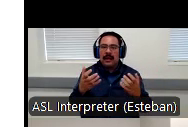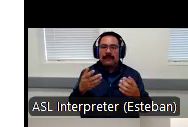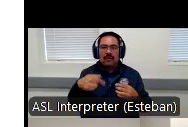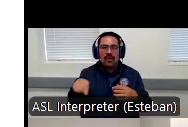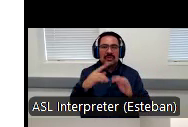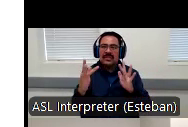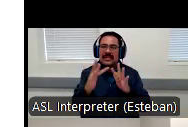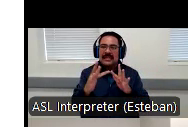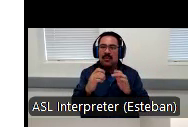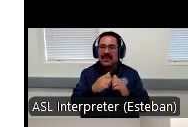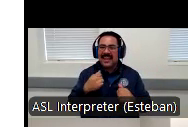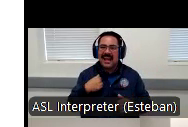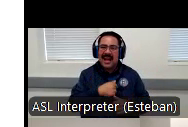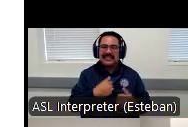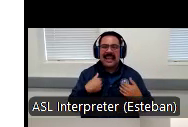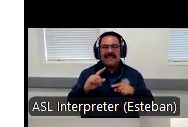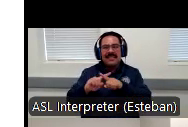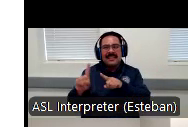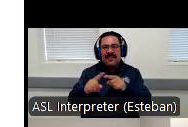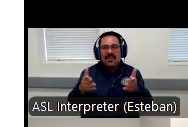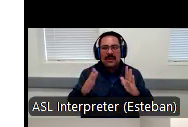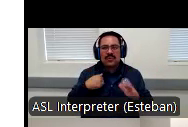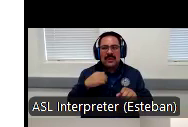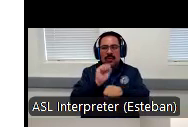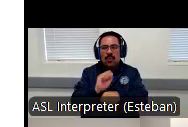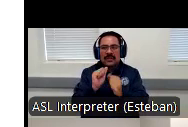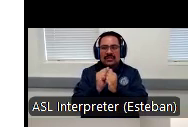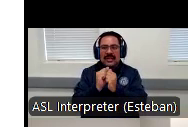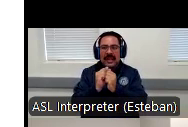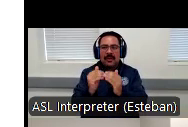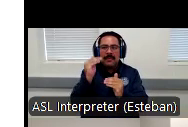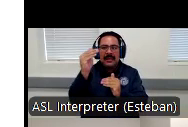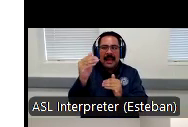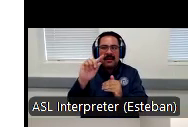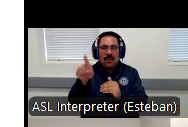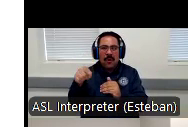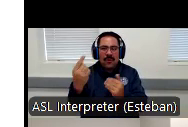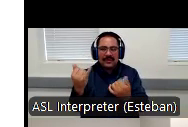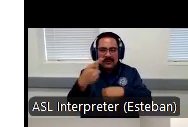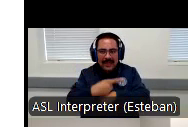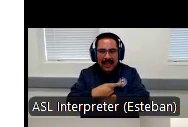touch with us. There are so many ways to work together beyond just today. First, just like